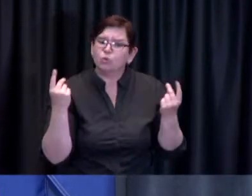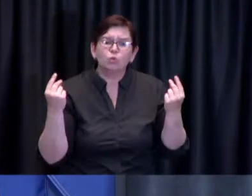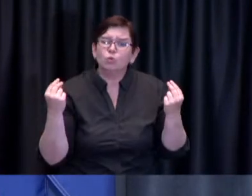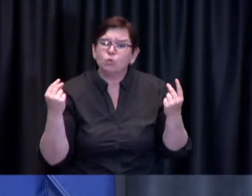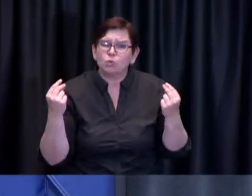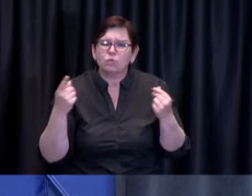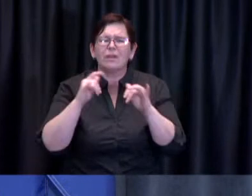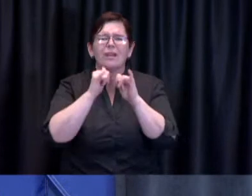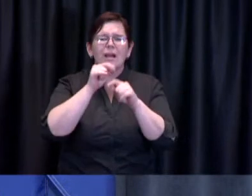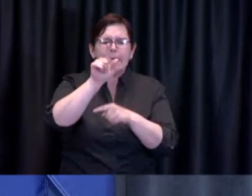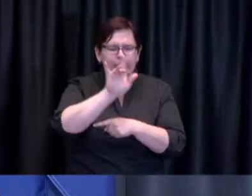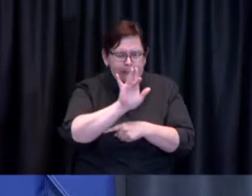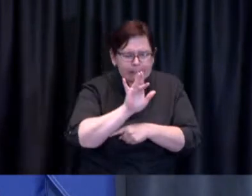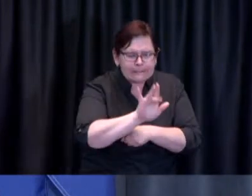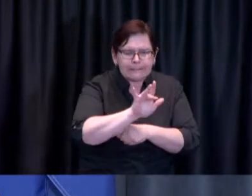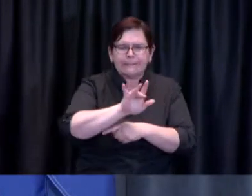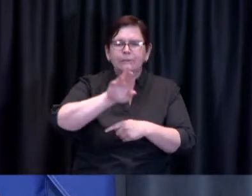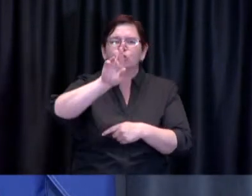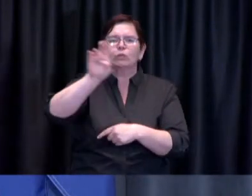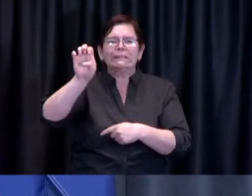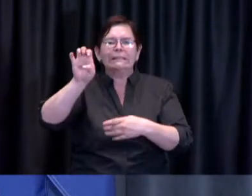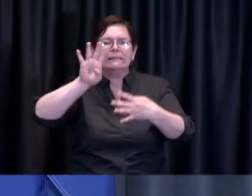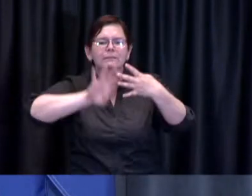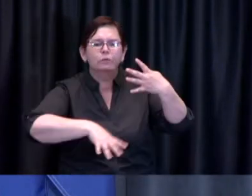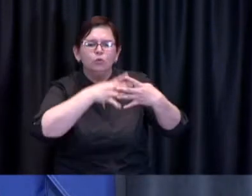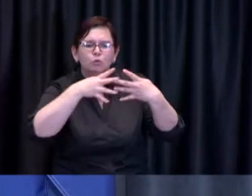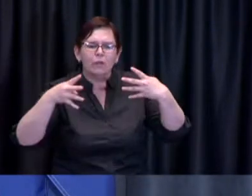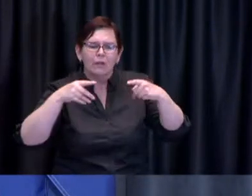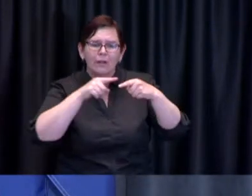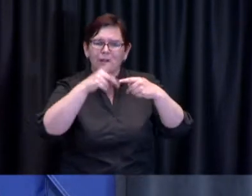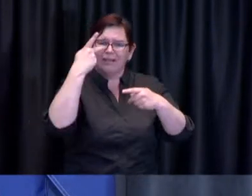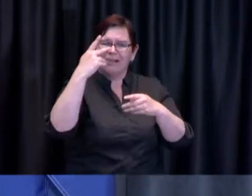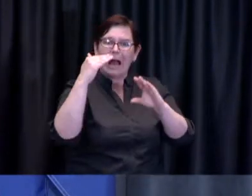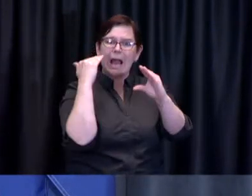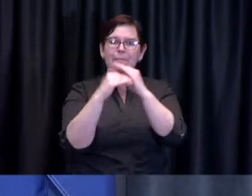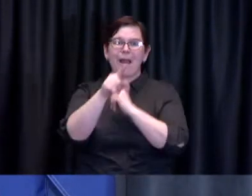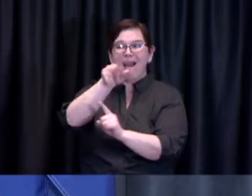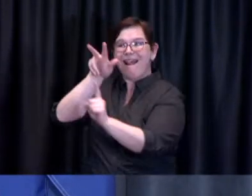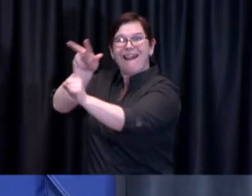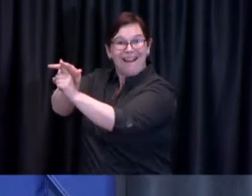is included in your appointment confirmation email that you received when you made your original